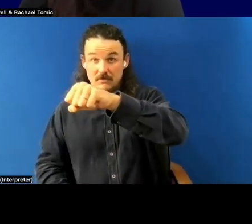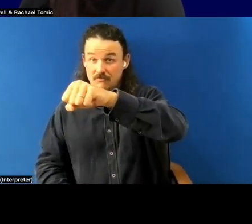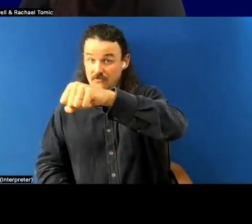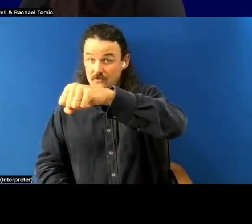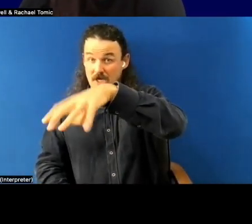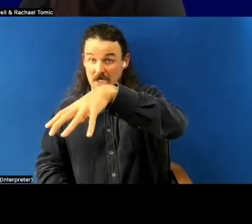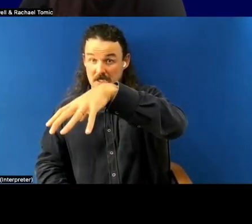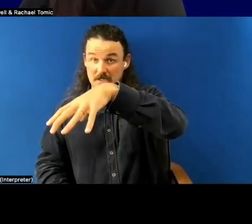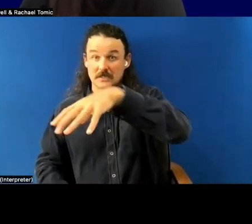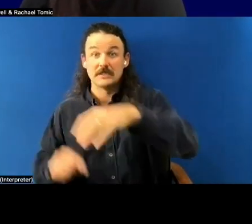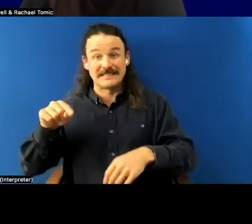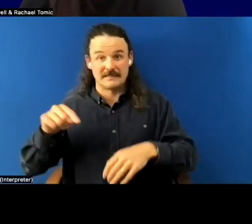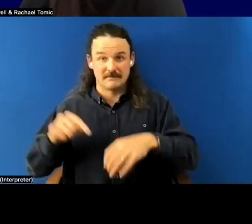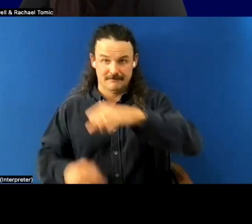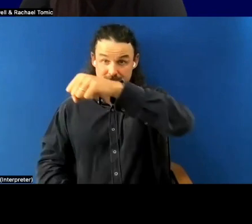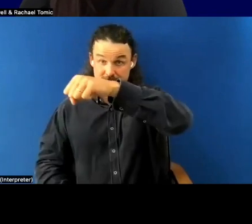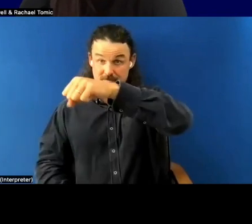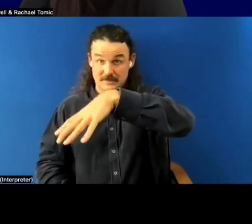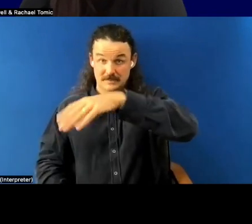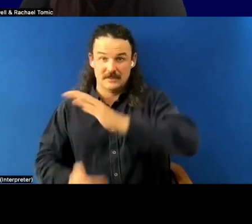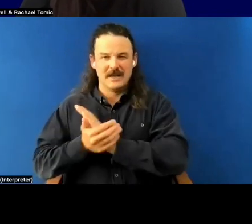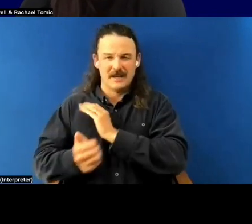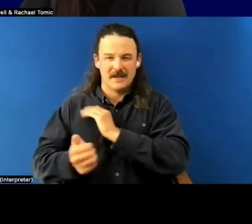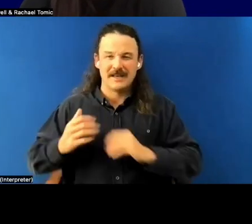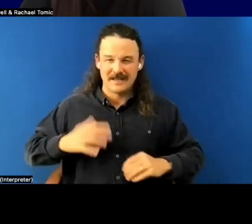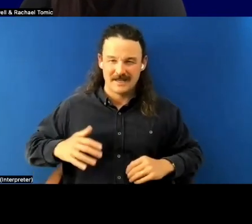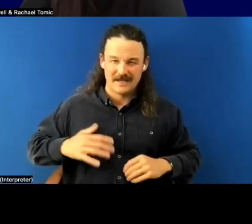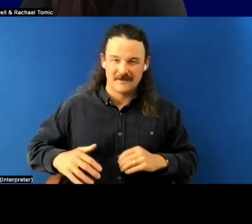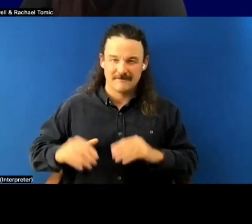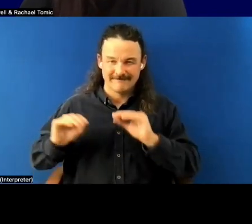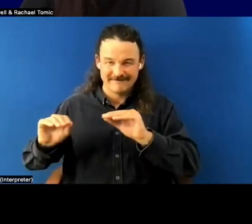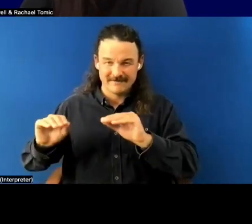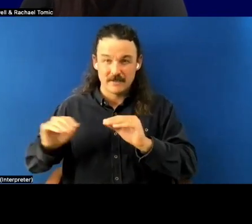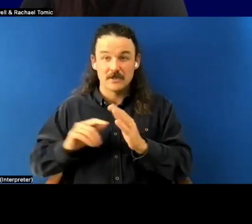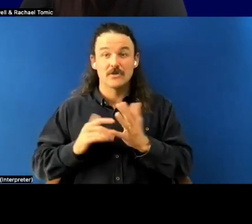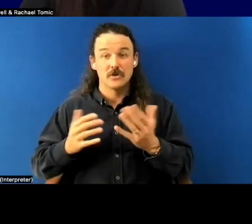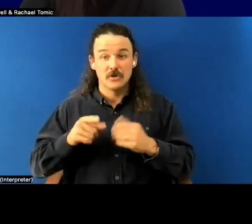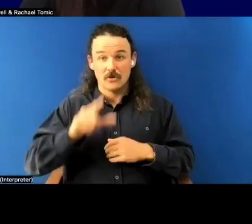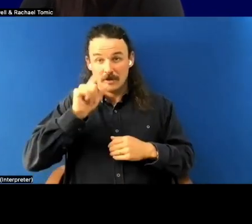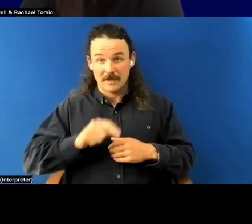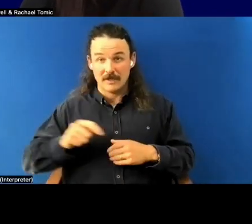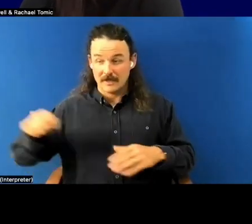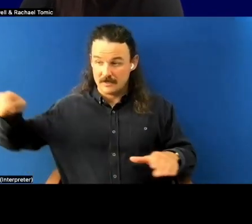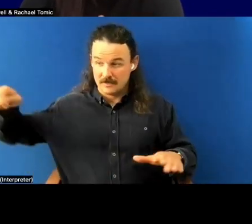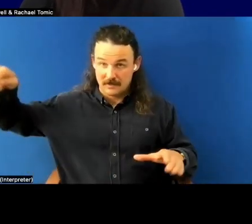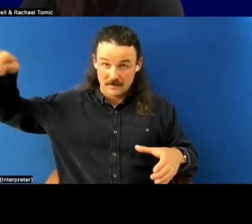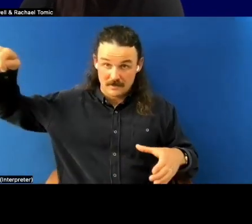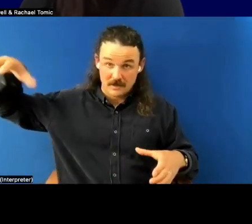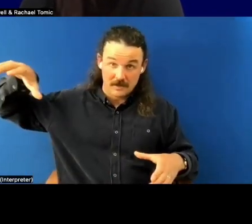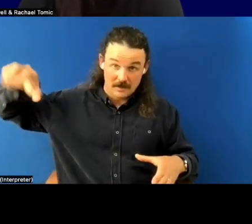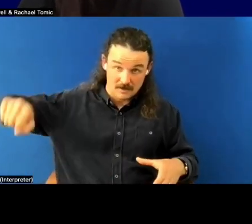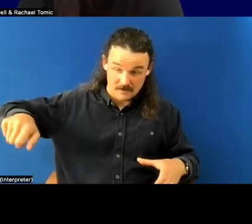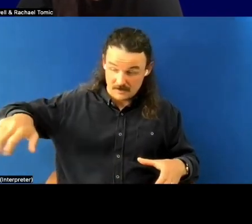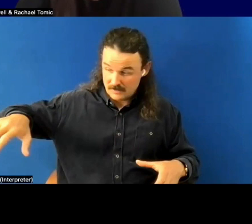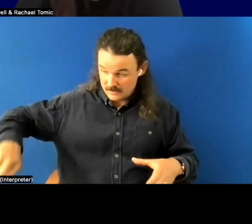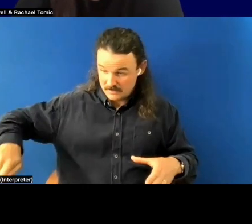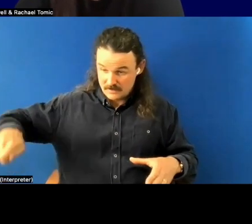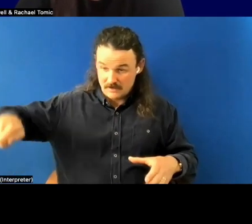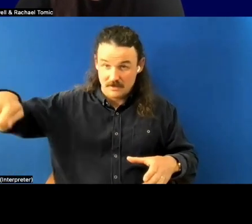needed to be able to bring a spoon to your mouth with yoghurt on it and then eat it.